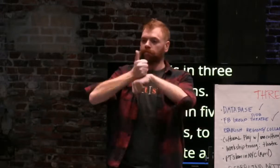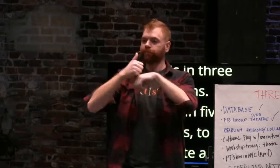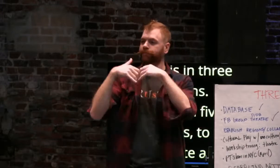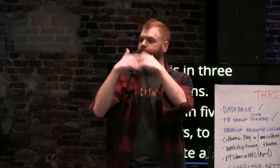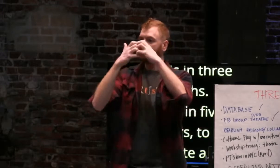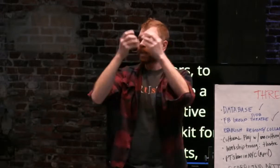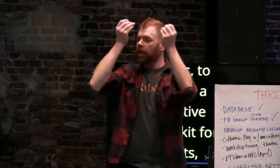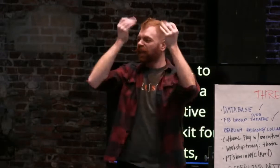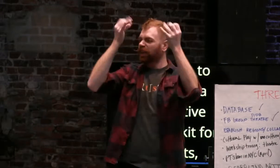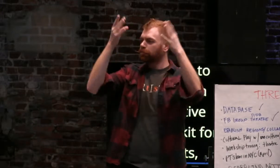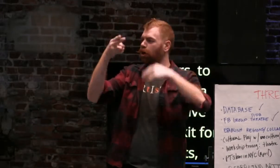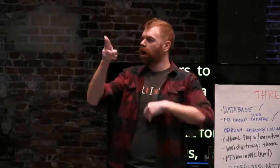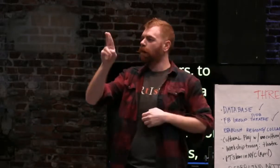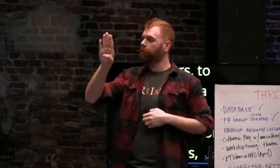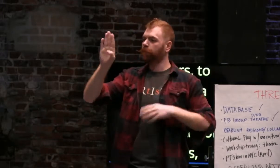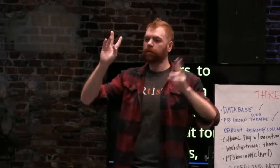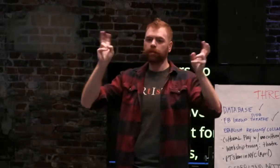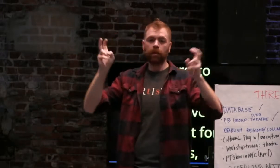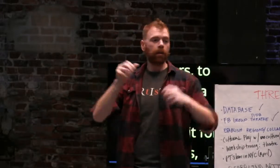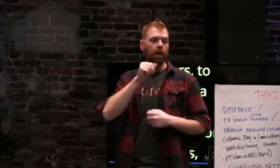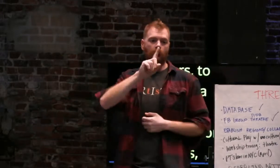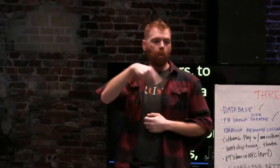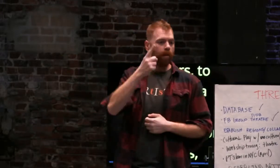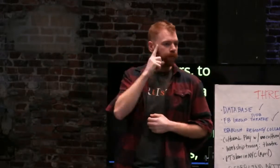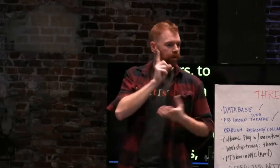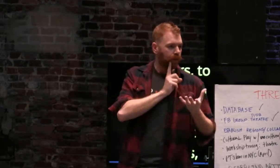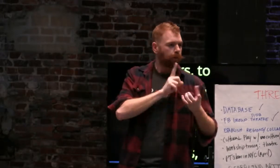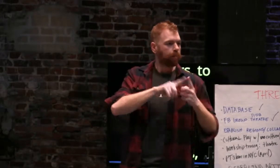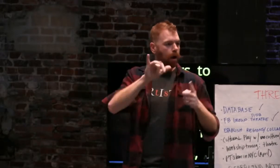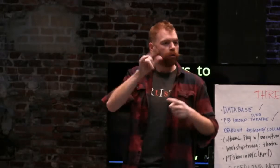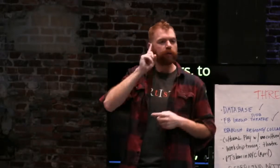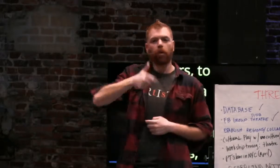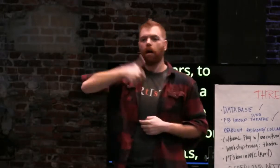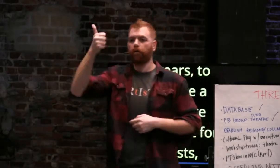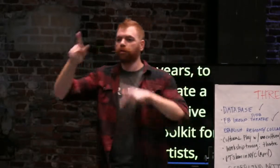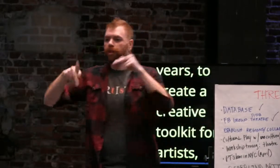Also for deaf children, specifically. To have a hub of information